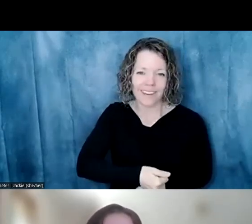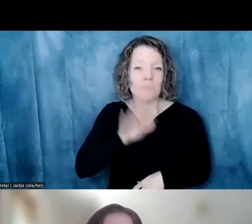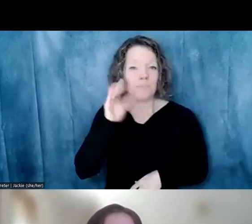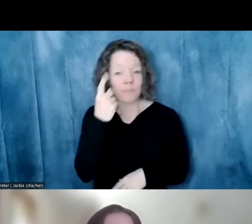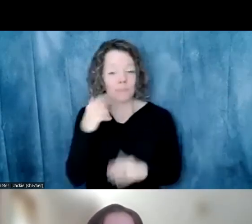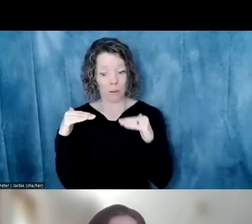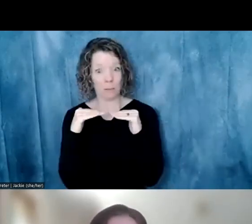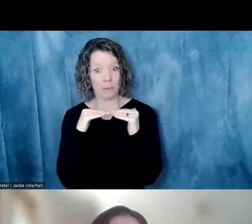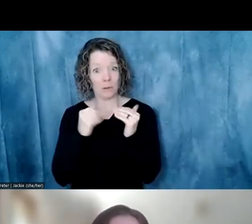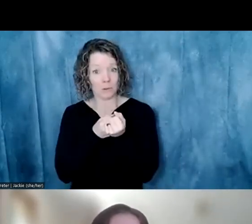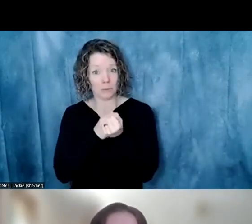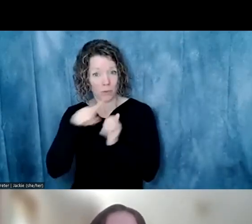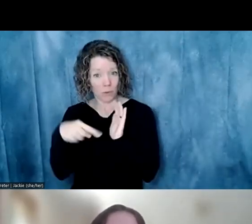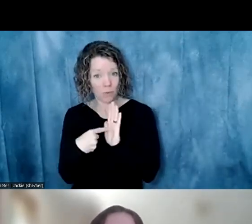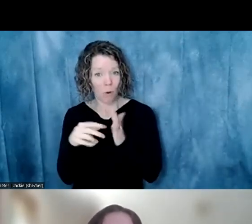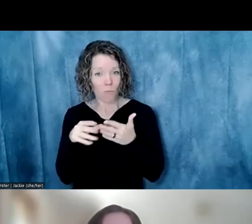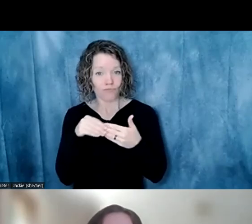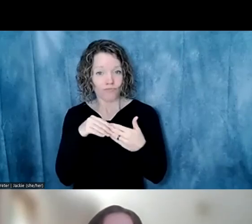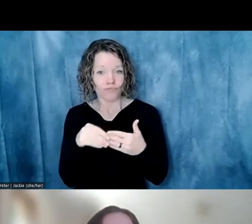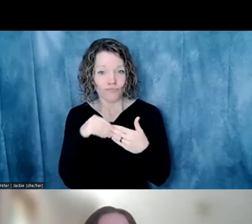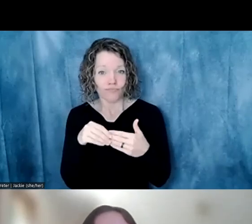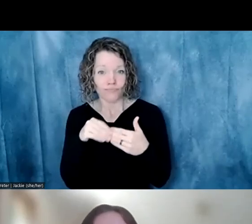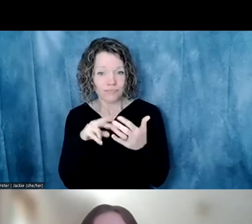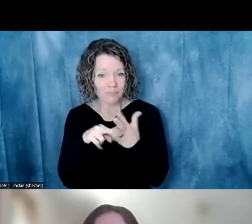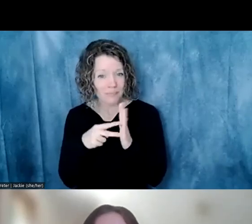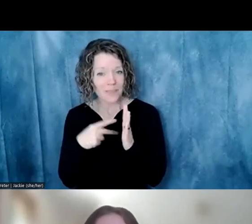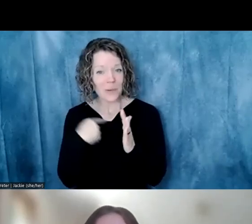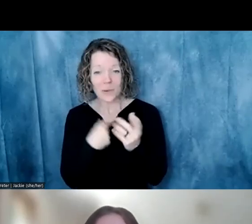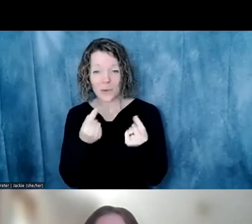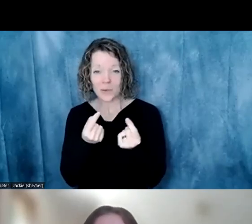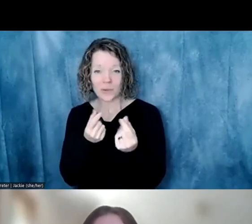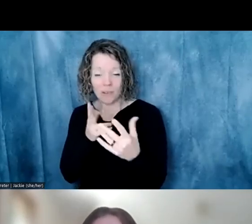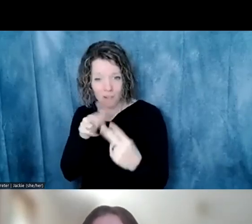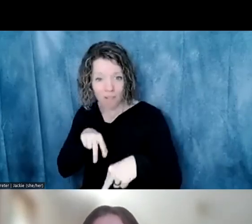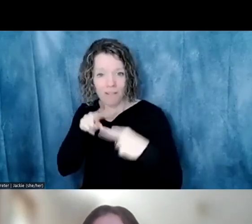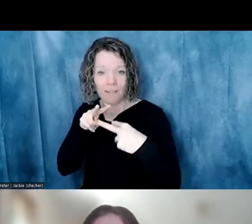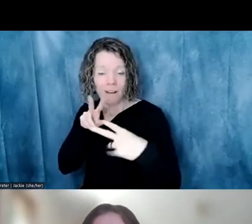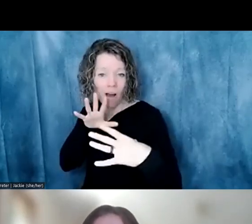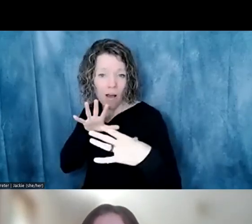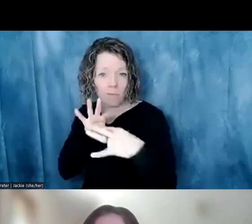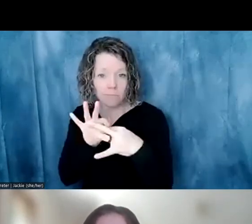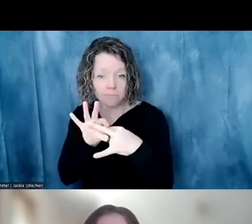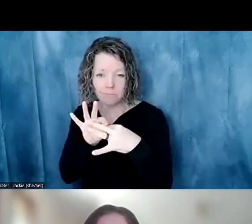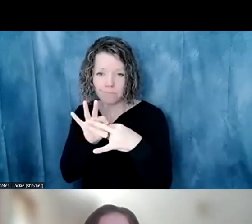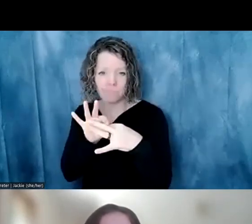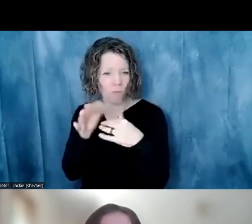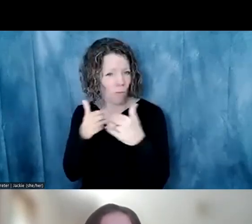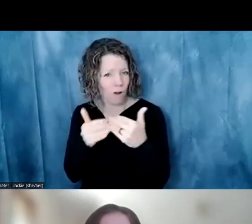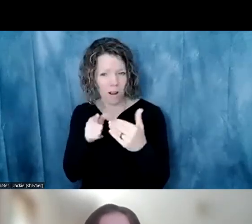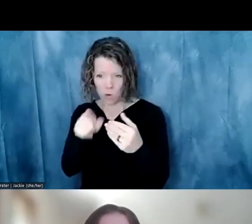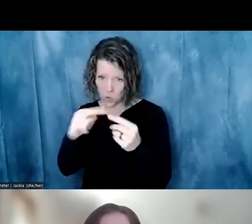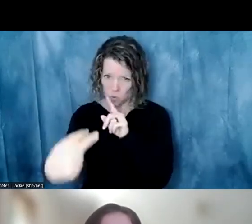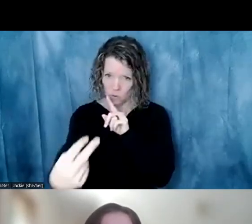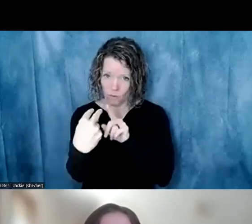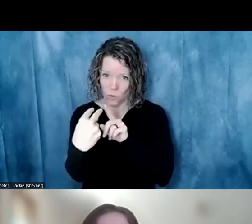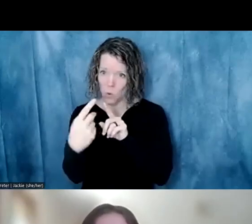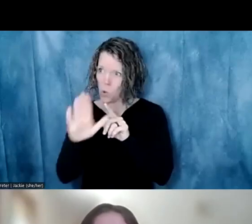its definition is forming a genuine connection and then supporting that person to find their